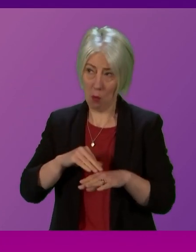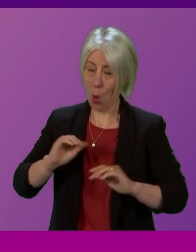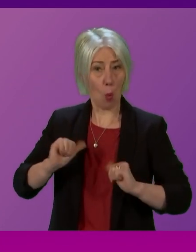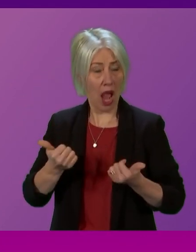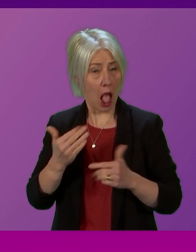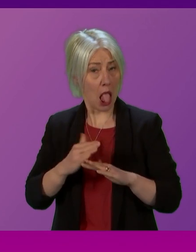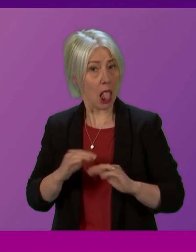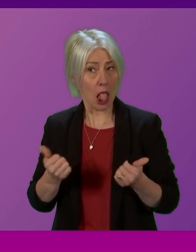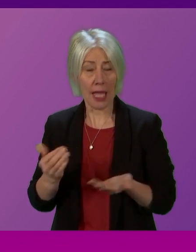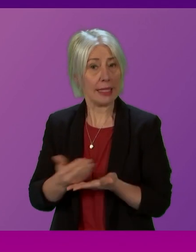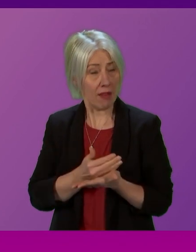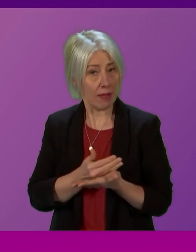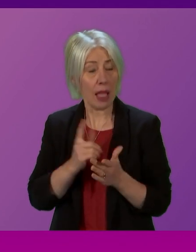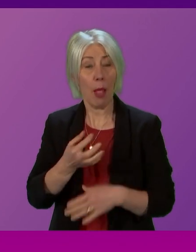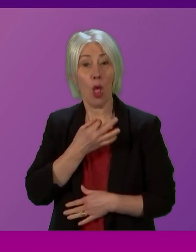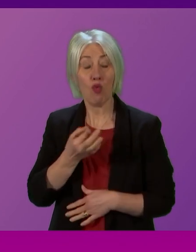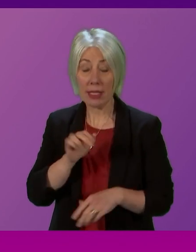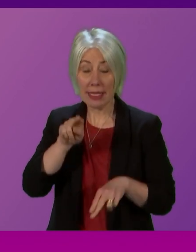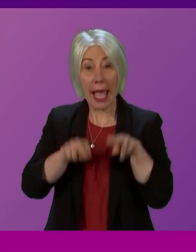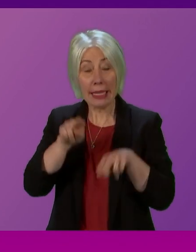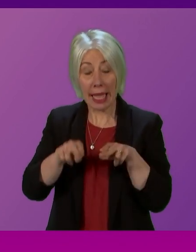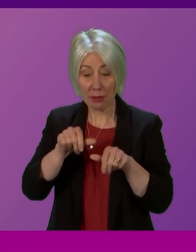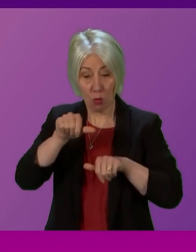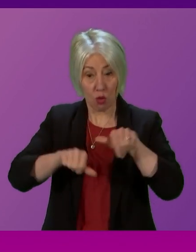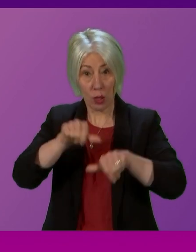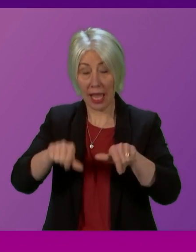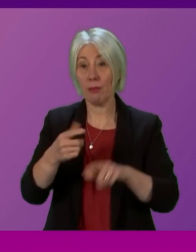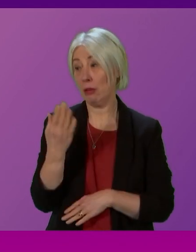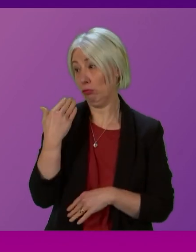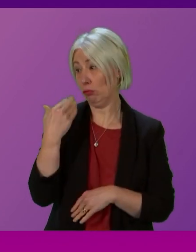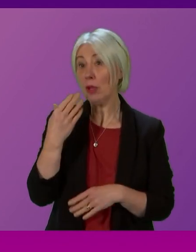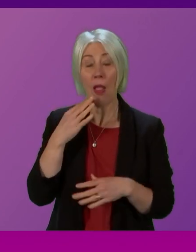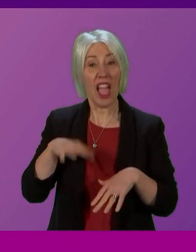The risk assessment processes in the cases that have been reported in recent days are under way.